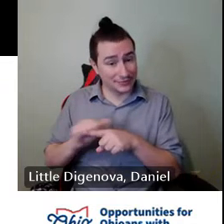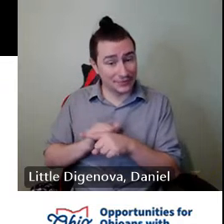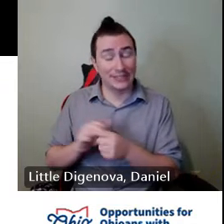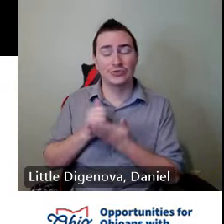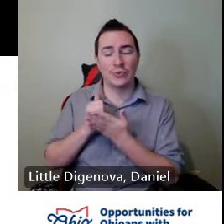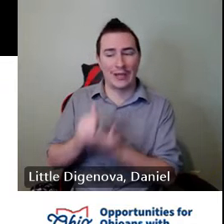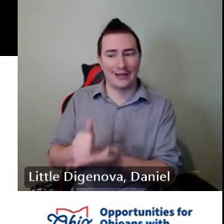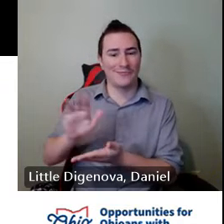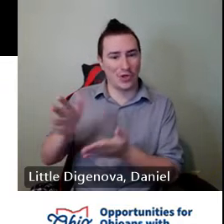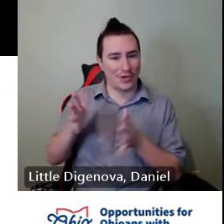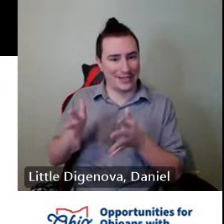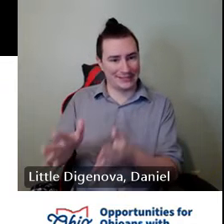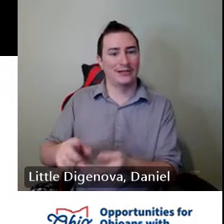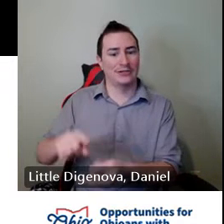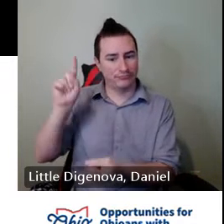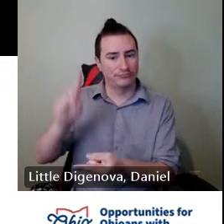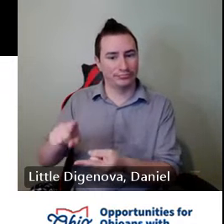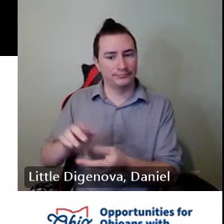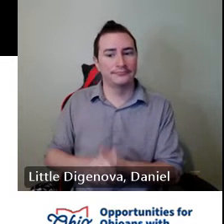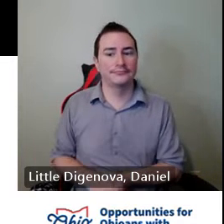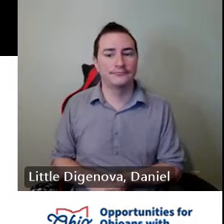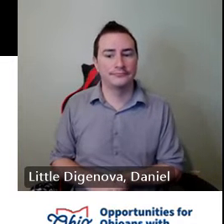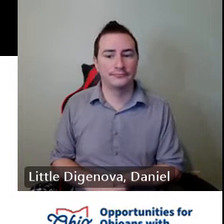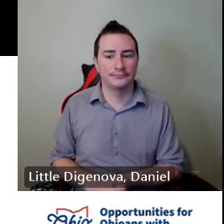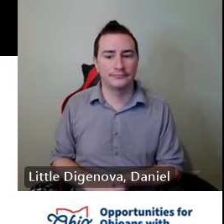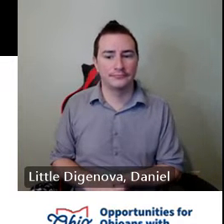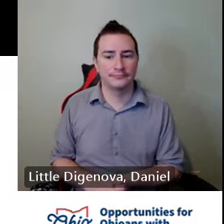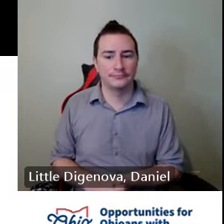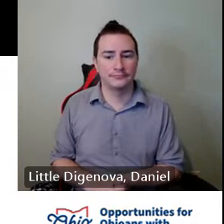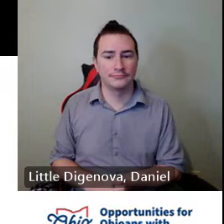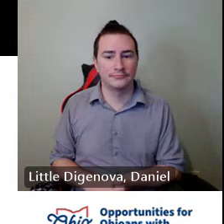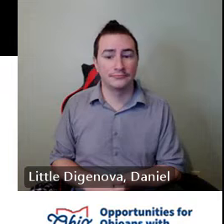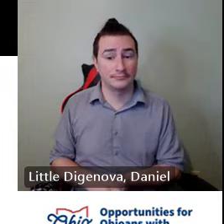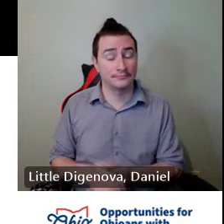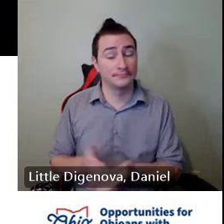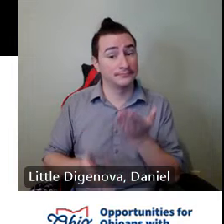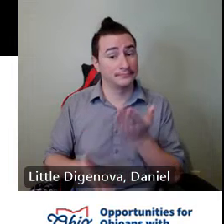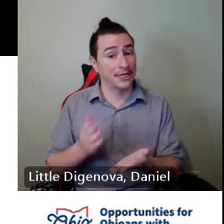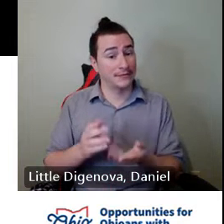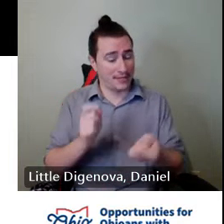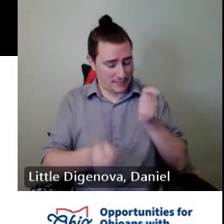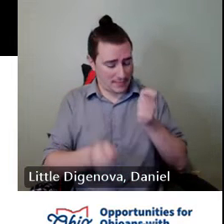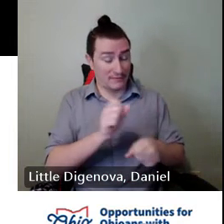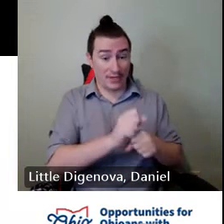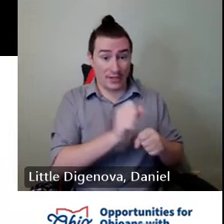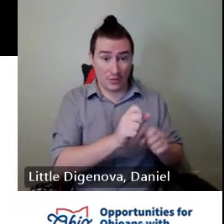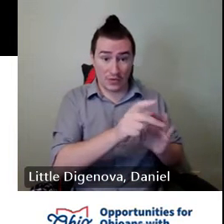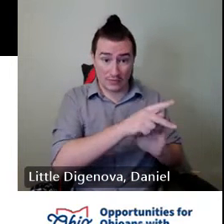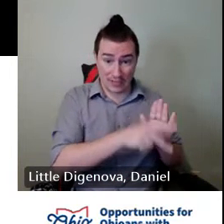Another idea might be to modify a workplace policy if the person needs to take medication at work and needs